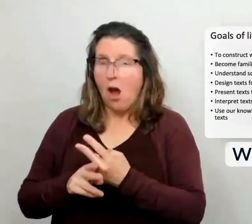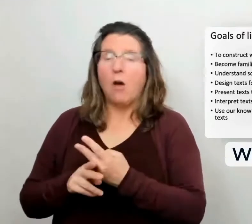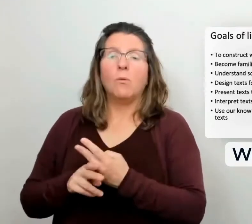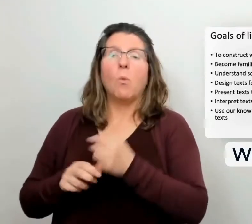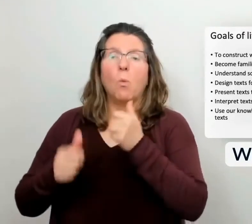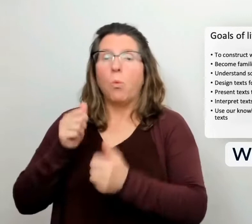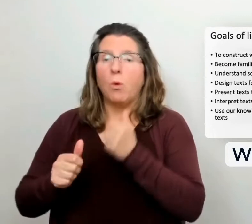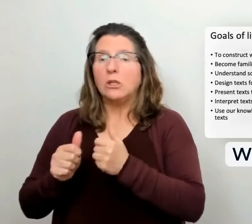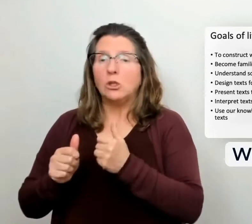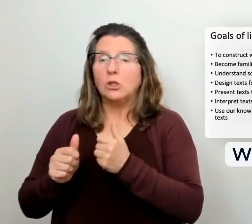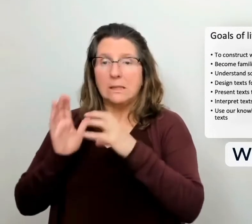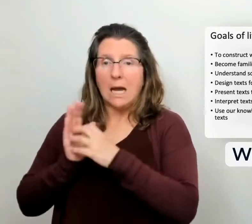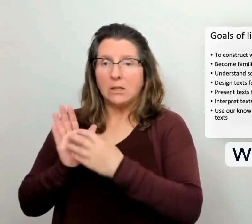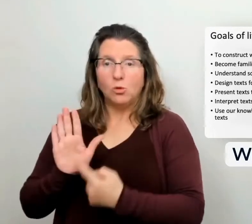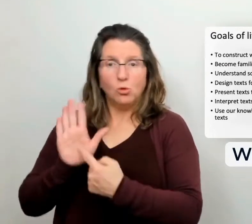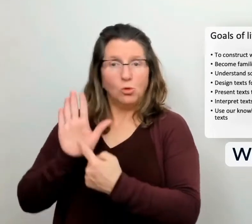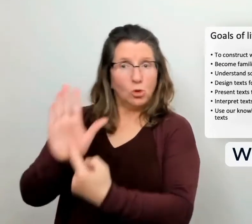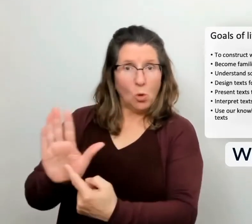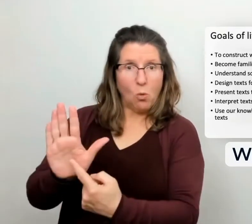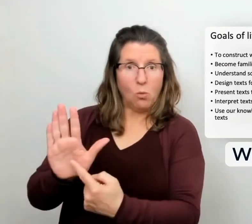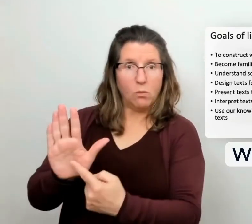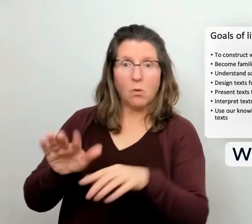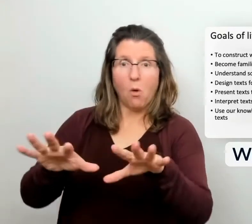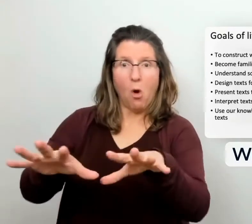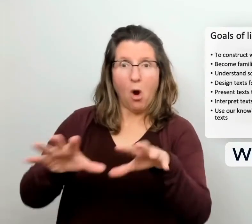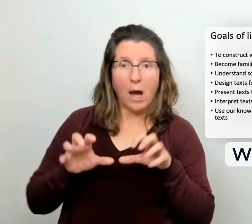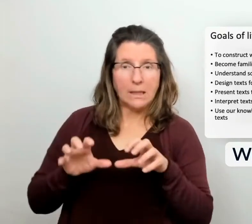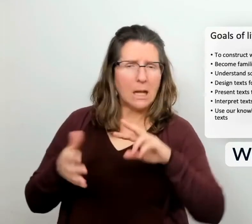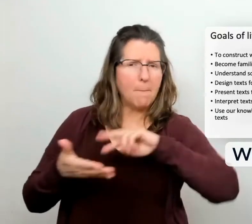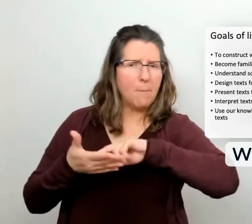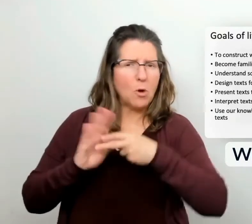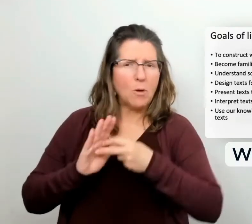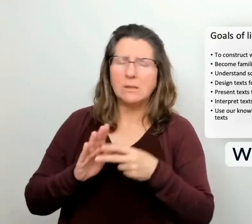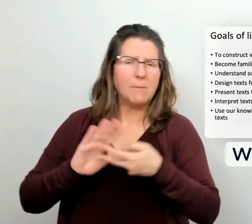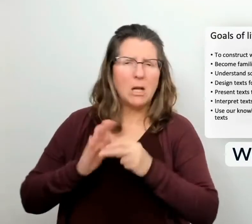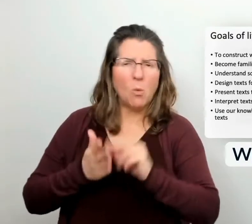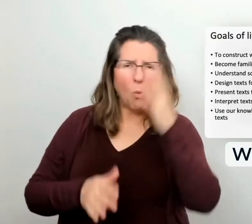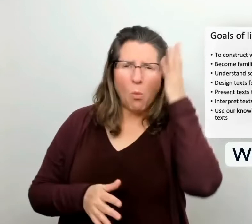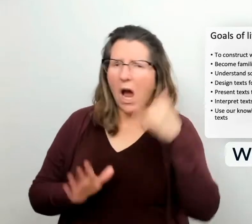Students need to be aware of how certain texts are targeting selected audiences and purposes.